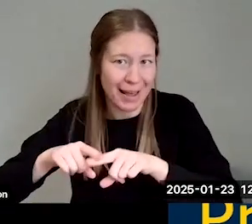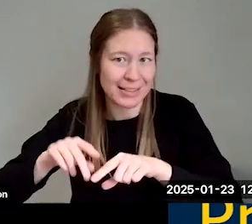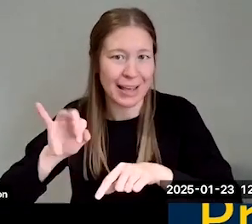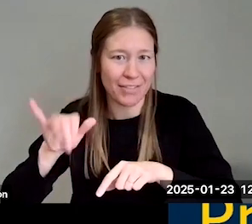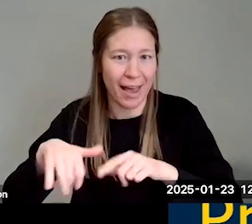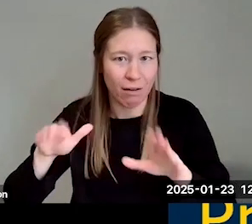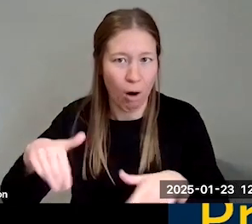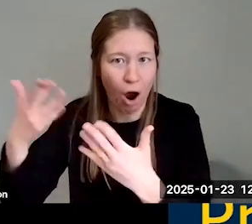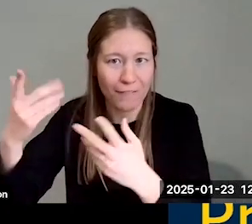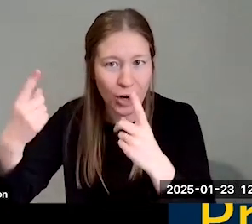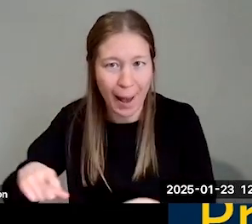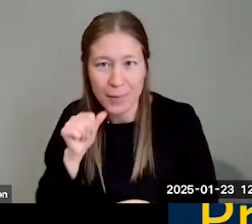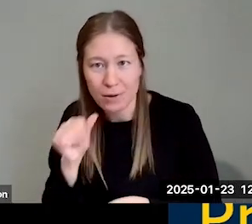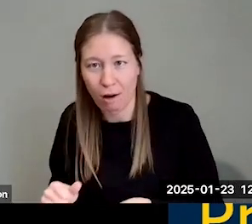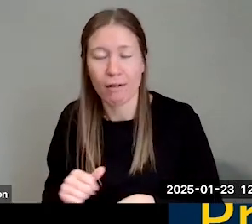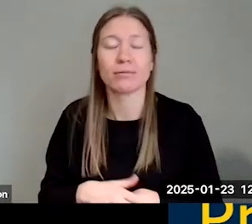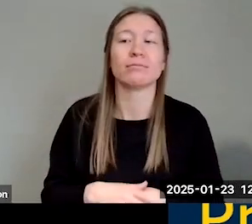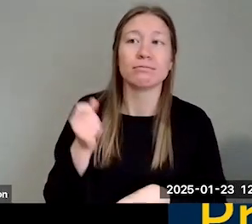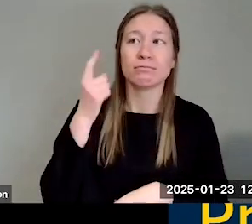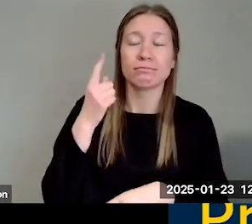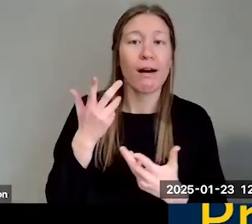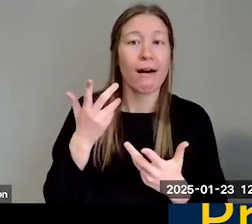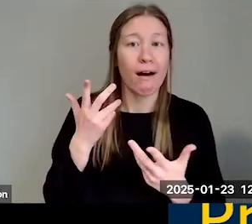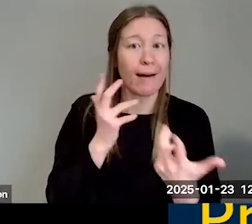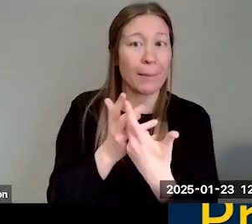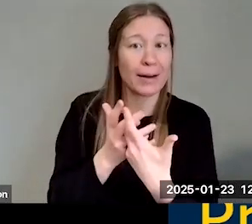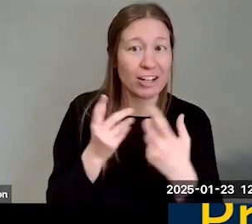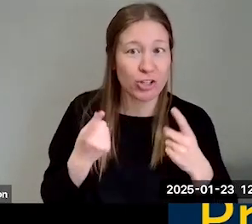So when an accommodation is requested for the hiring process